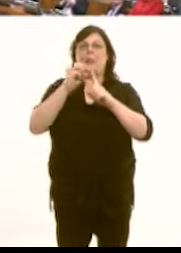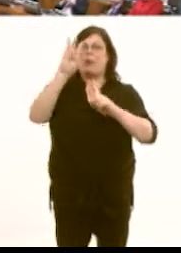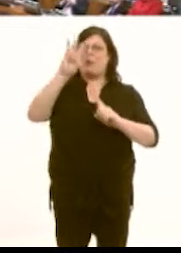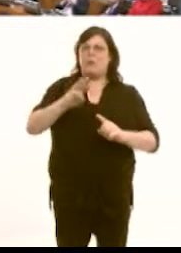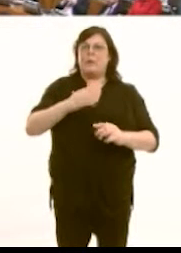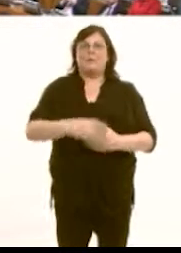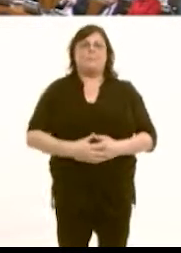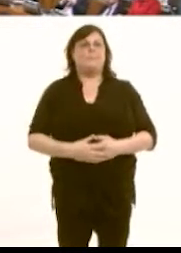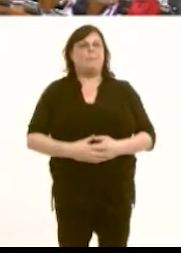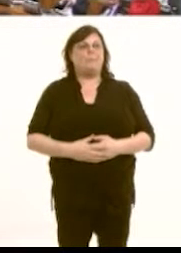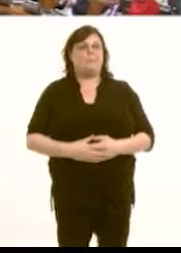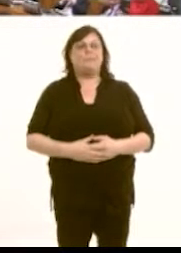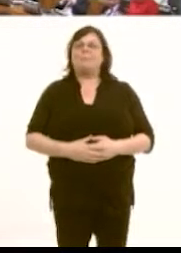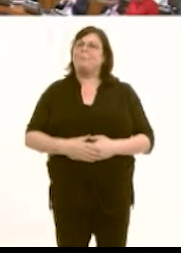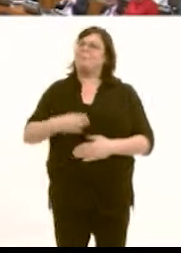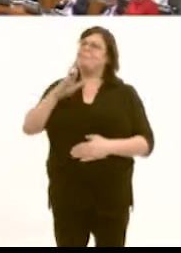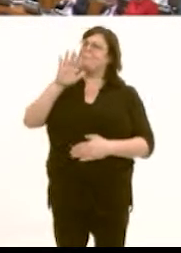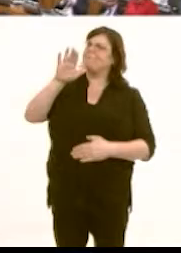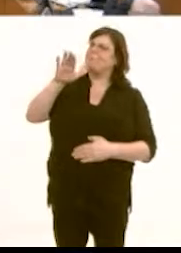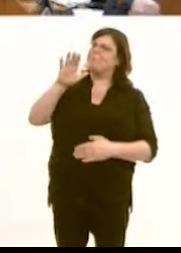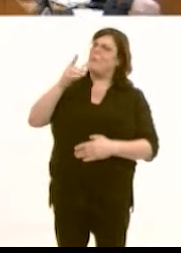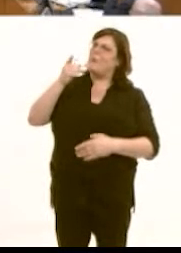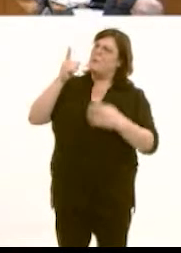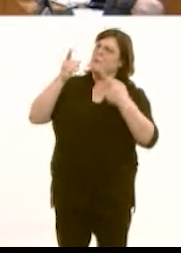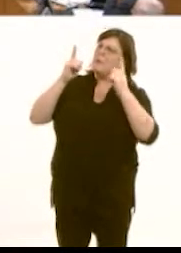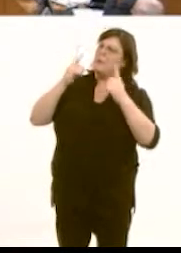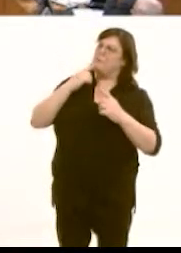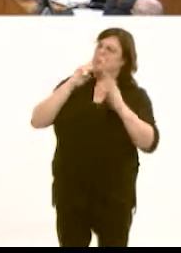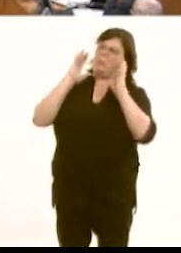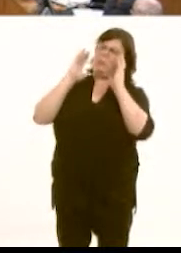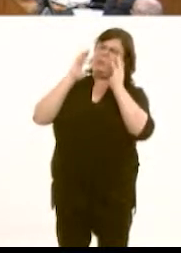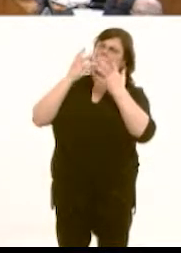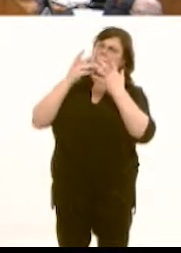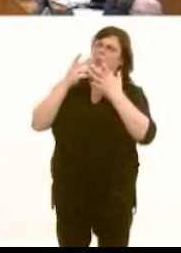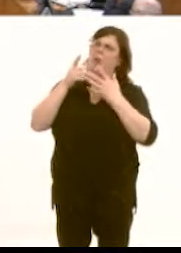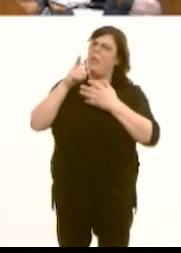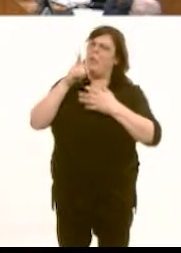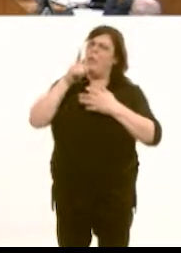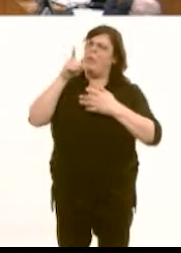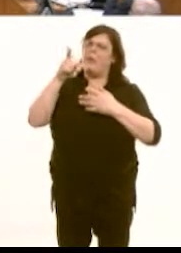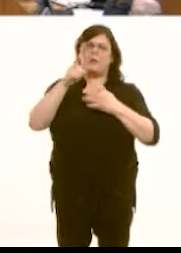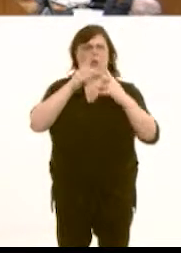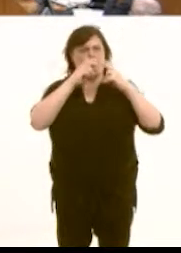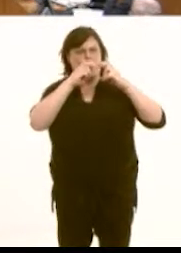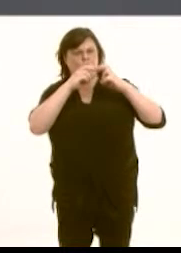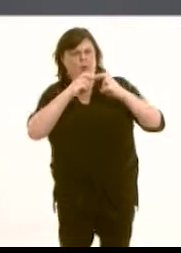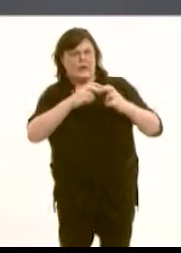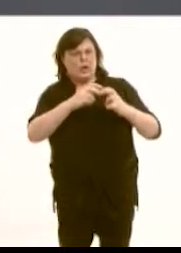First Minister, I am slightly concerned that you appear to dismiss research because it looked at just 12 cases.